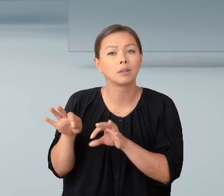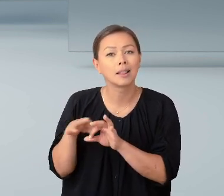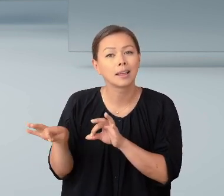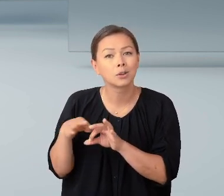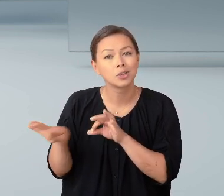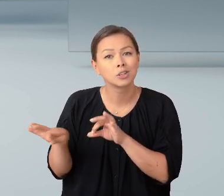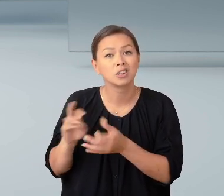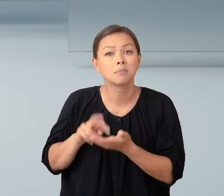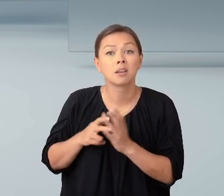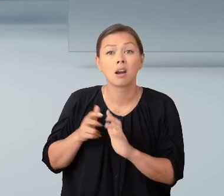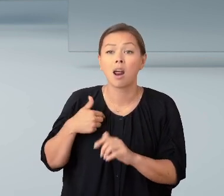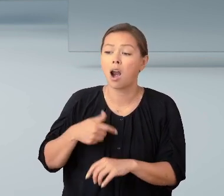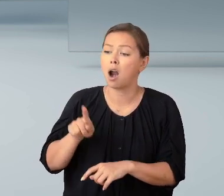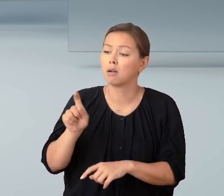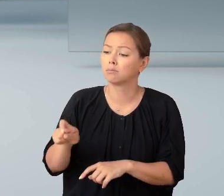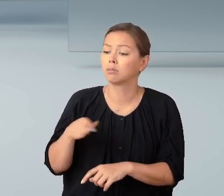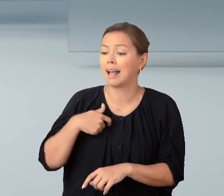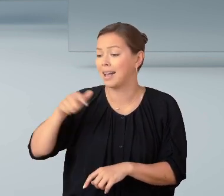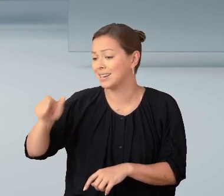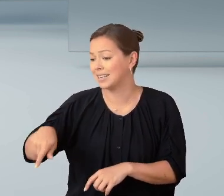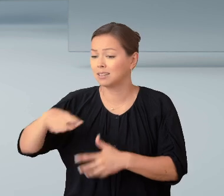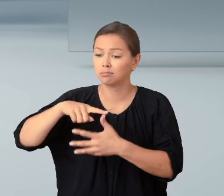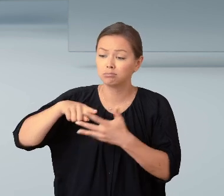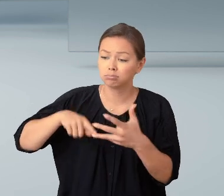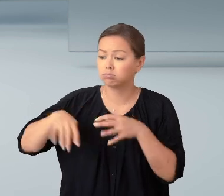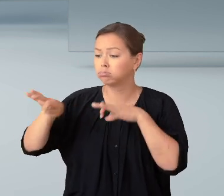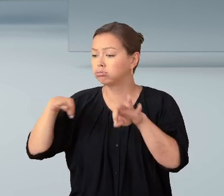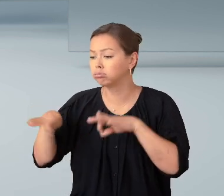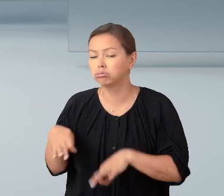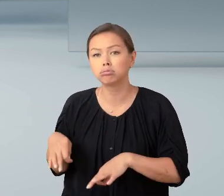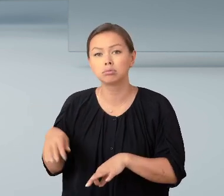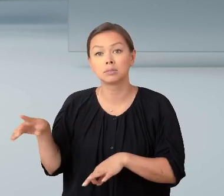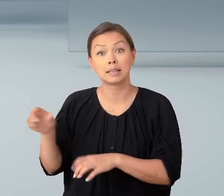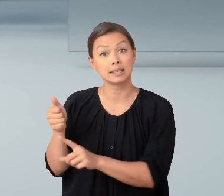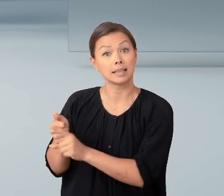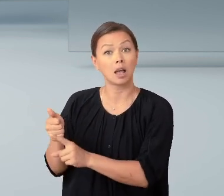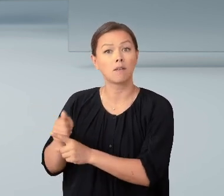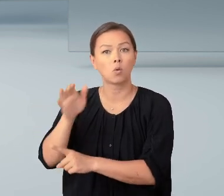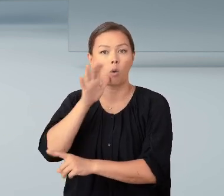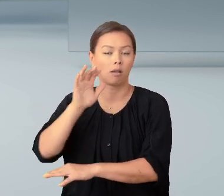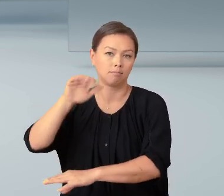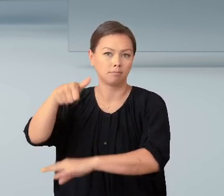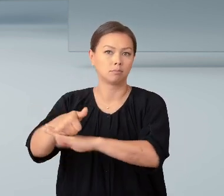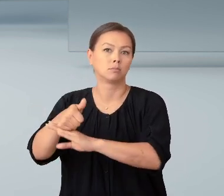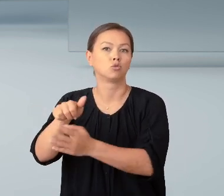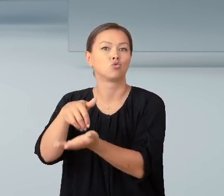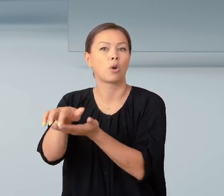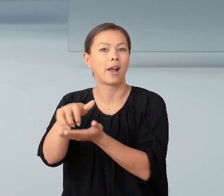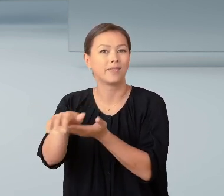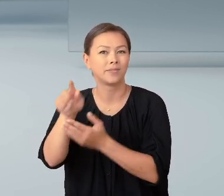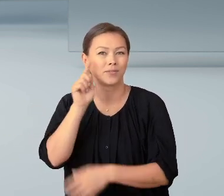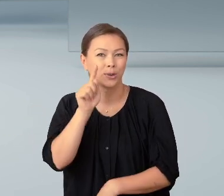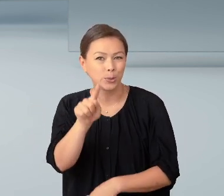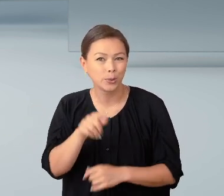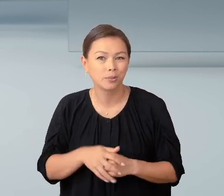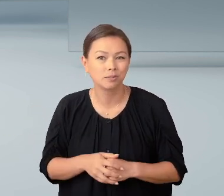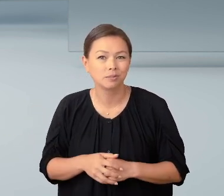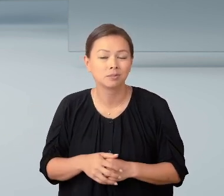can simply express their needs directly in Business Central and Copilot drafts an initial automation flow for you. You can continue